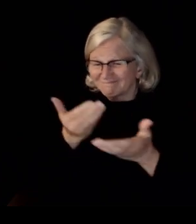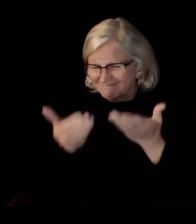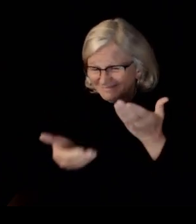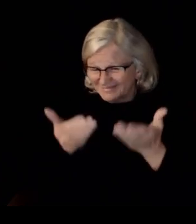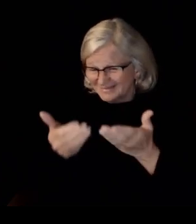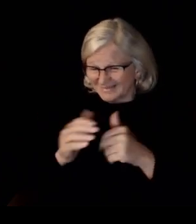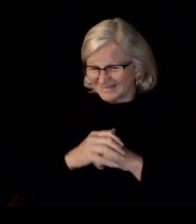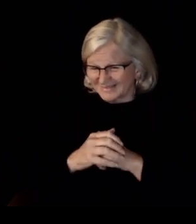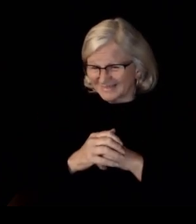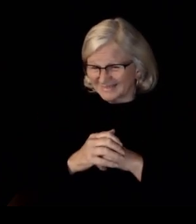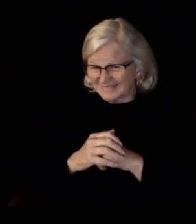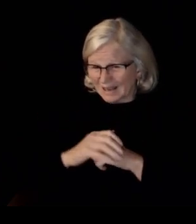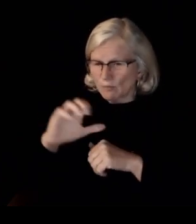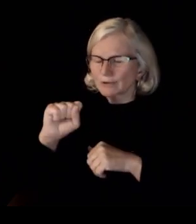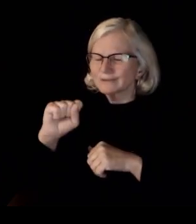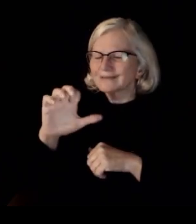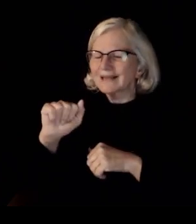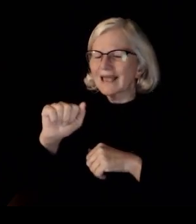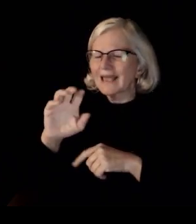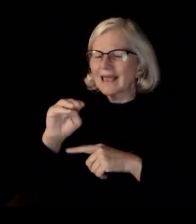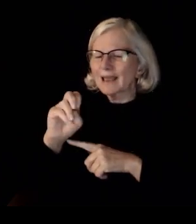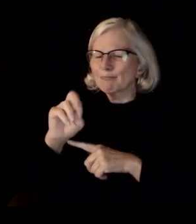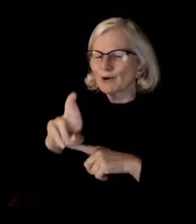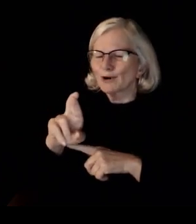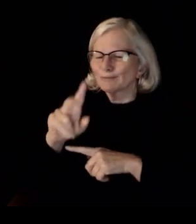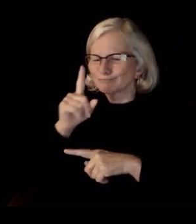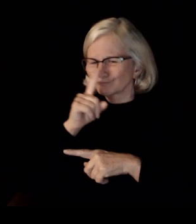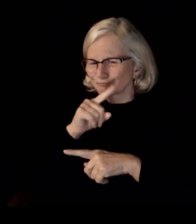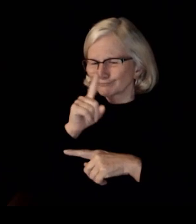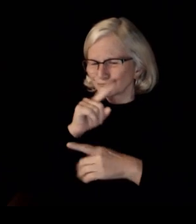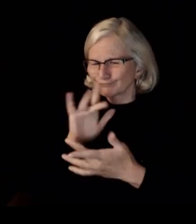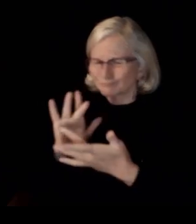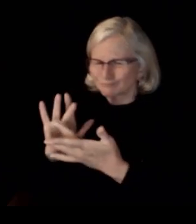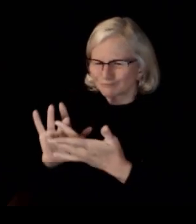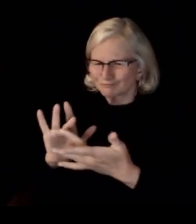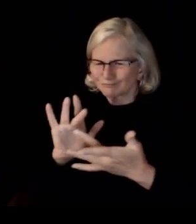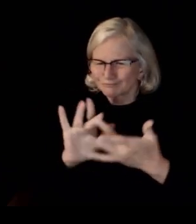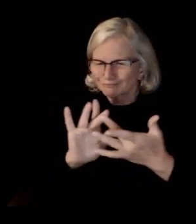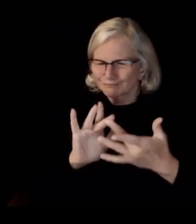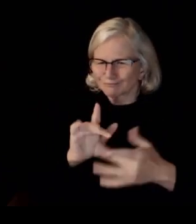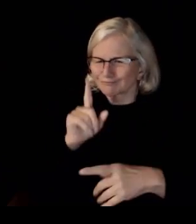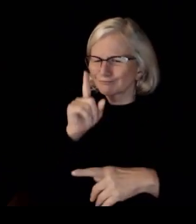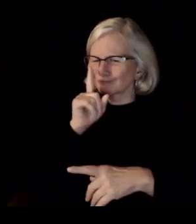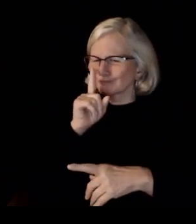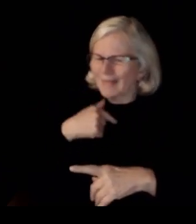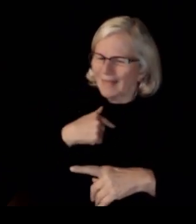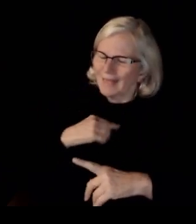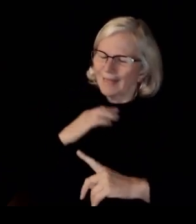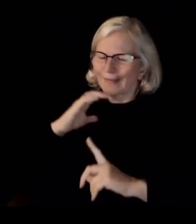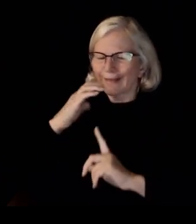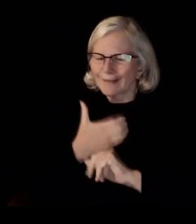outreach to individuals pretending to be part of case or contact tracing. We've been made